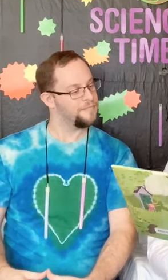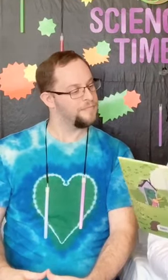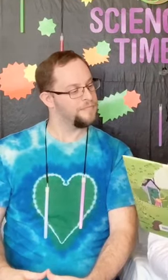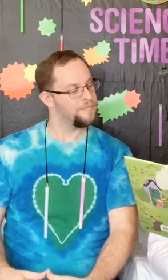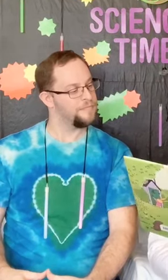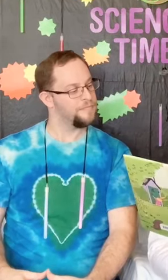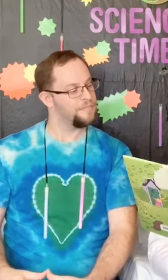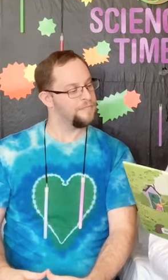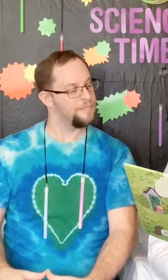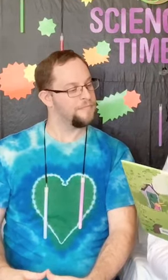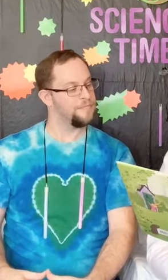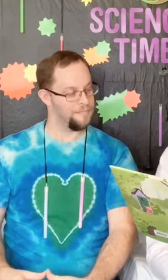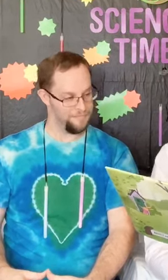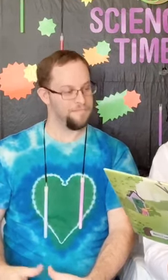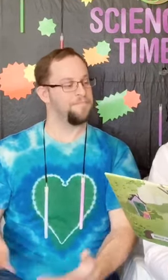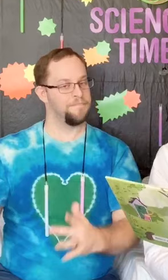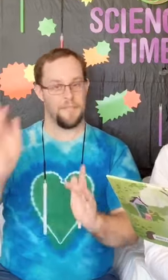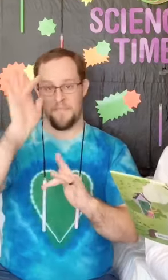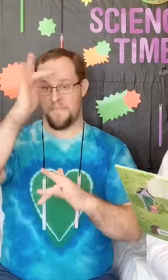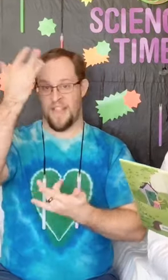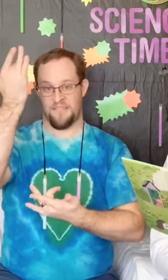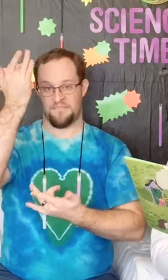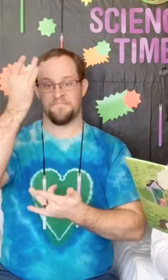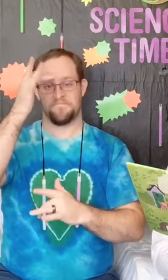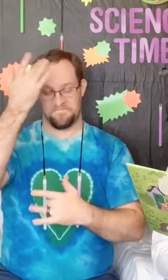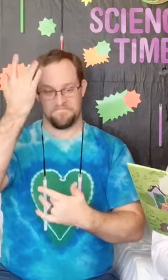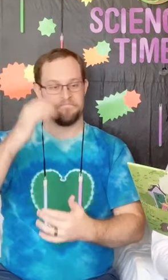cool words, like malady is just a sickness or a disease.